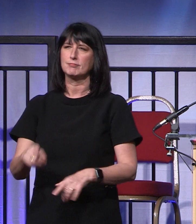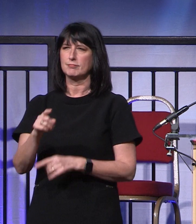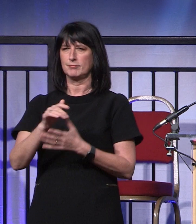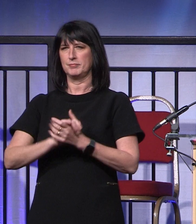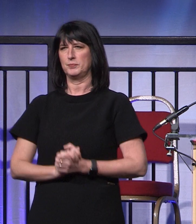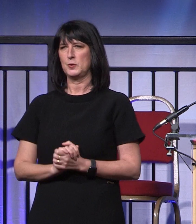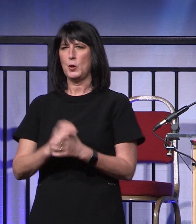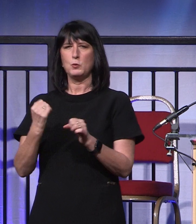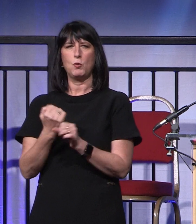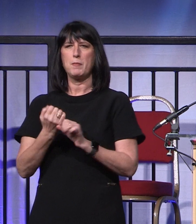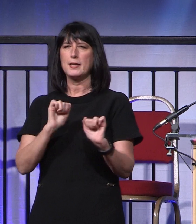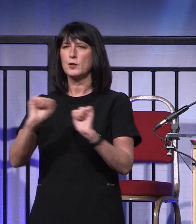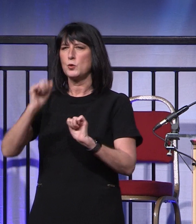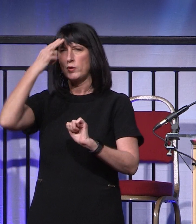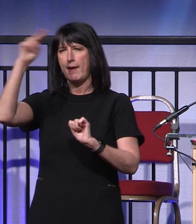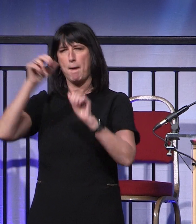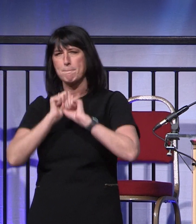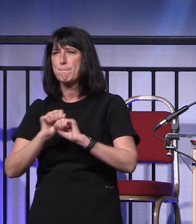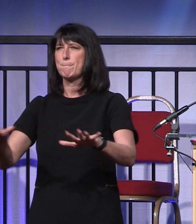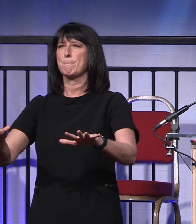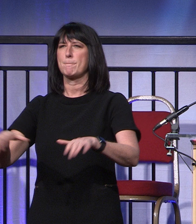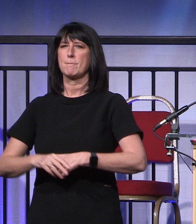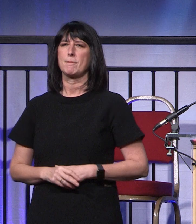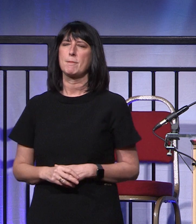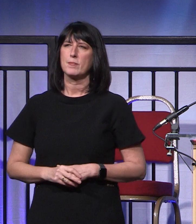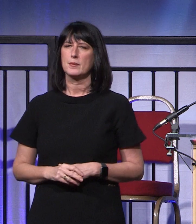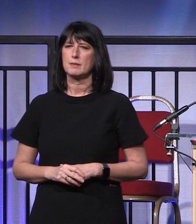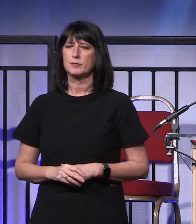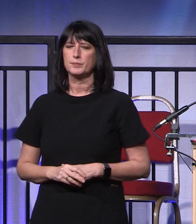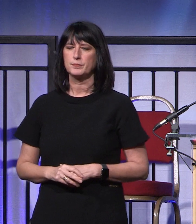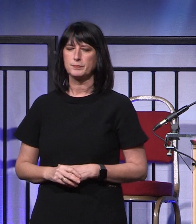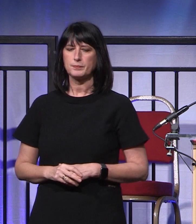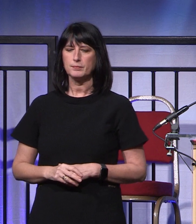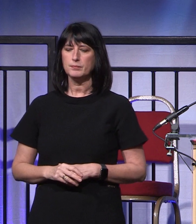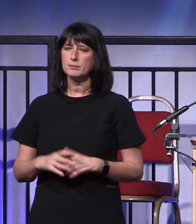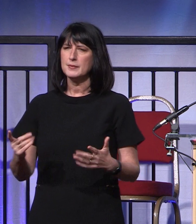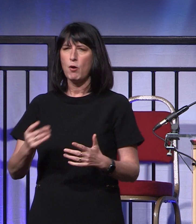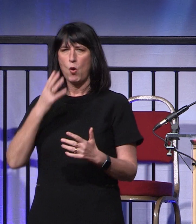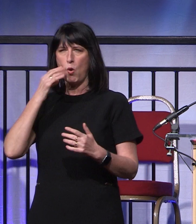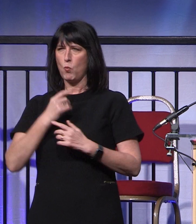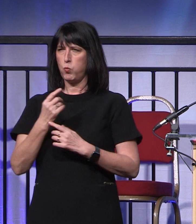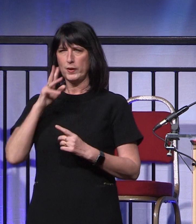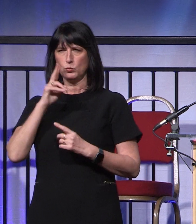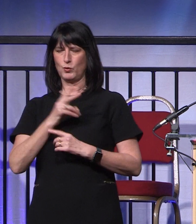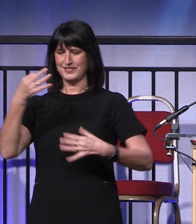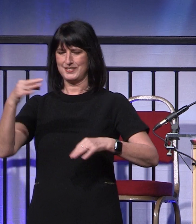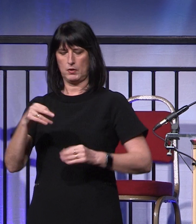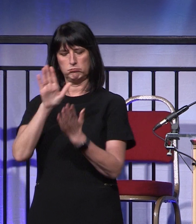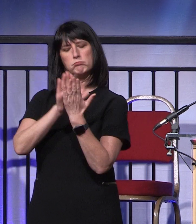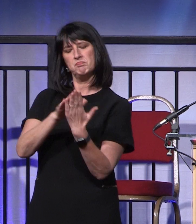the world now when you get asked about your hard-earned degree talk about your time